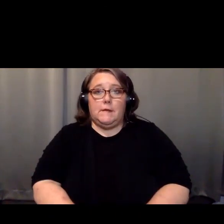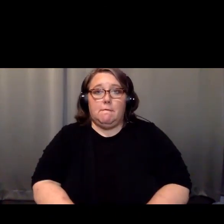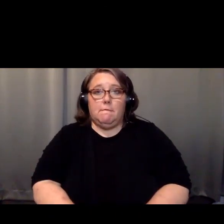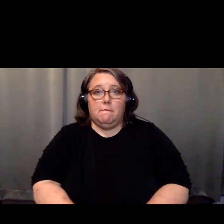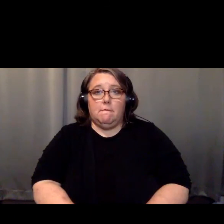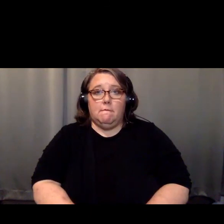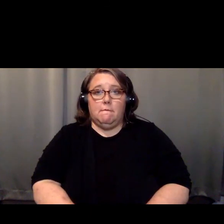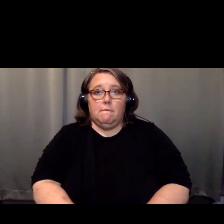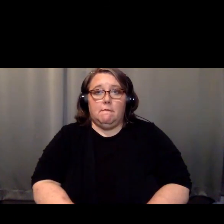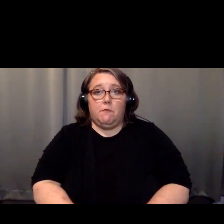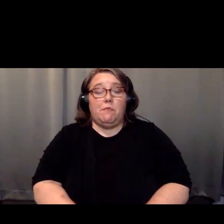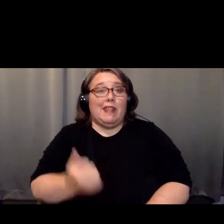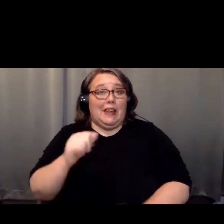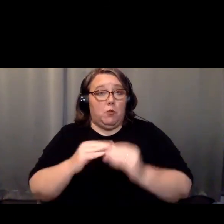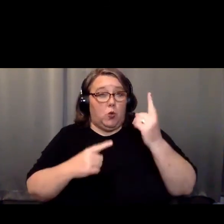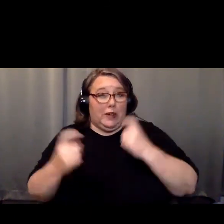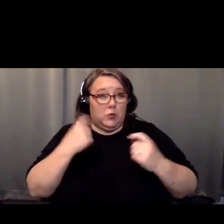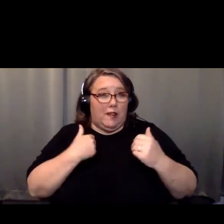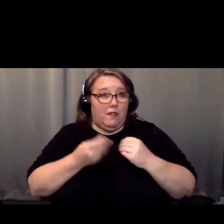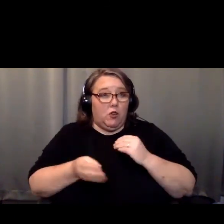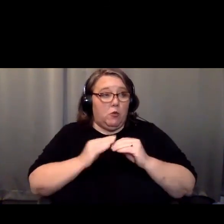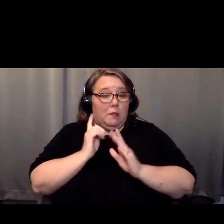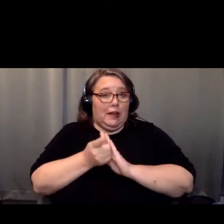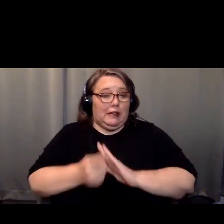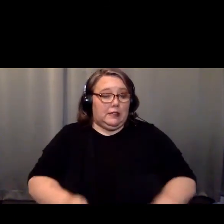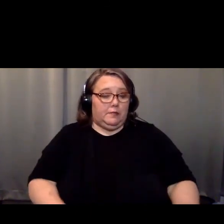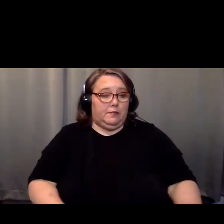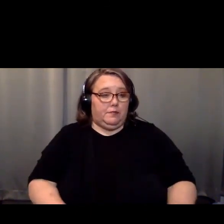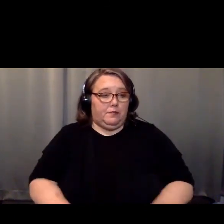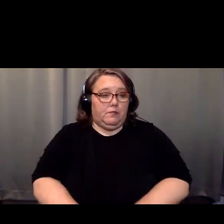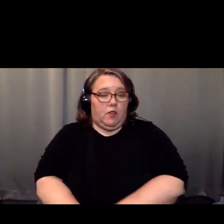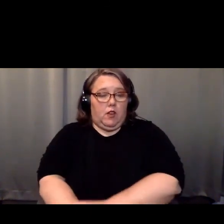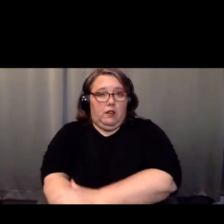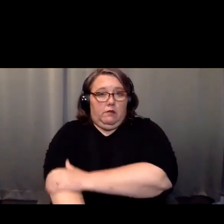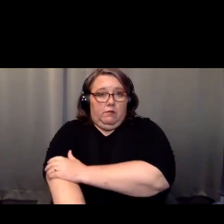[Angelica] Any other questions? We just have a few more minutes to answer questions.